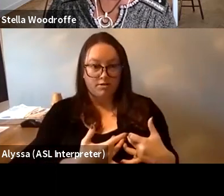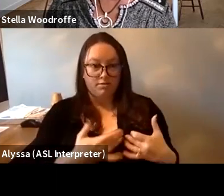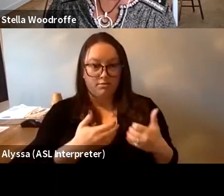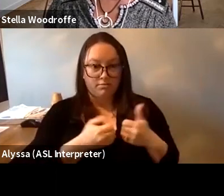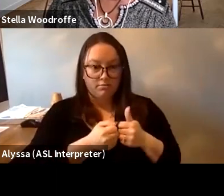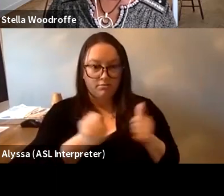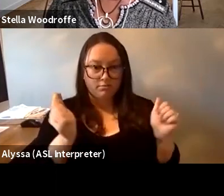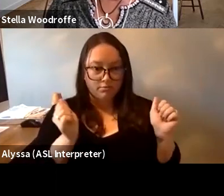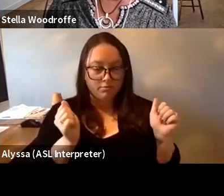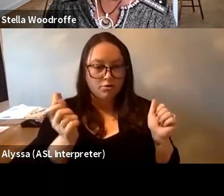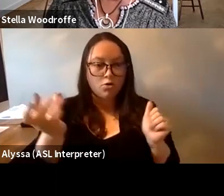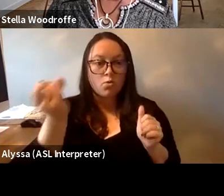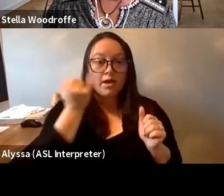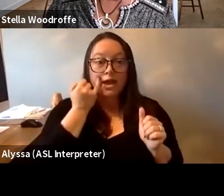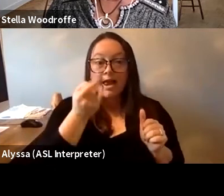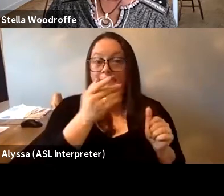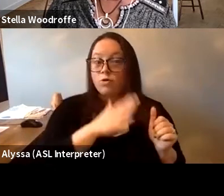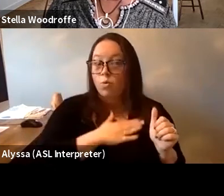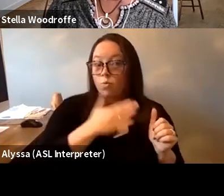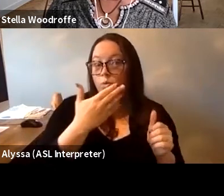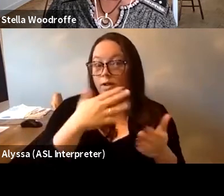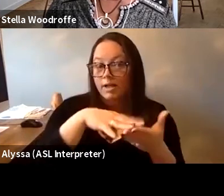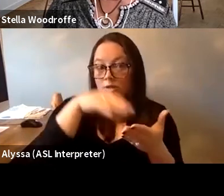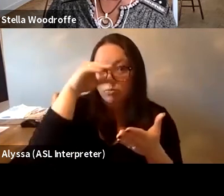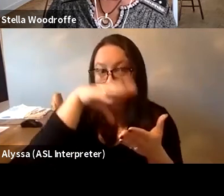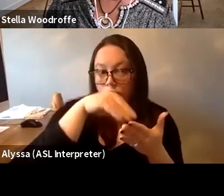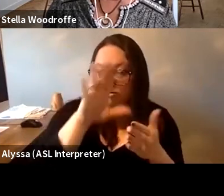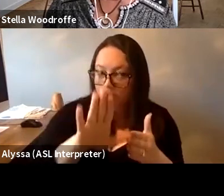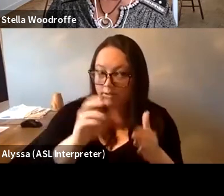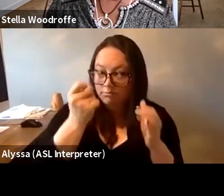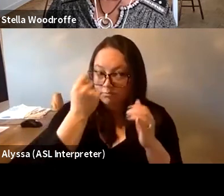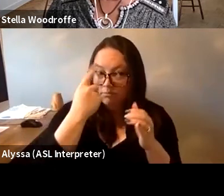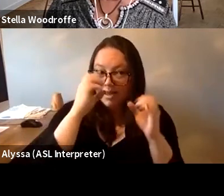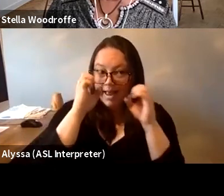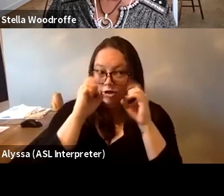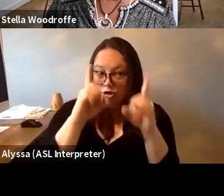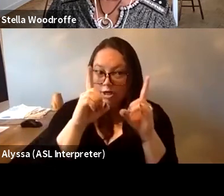education is the key, as parents, as advocates, we have